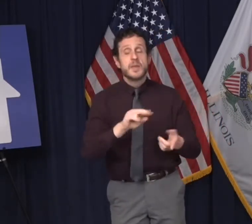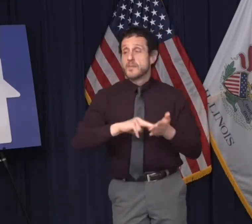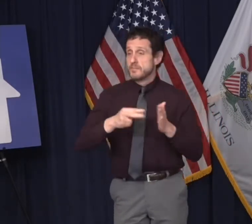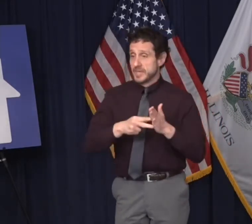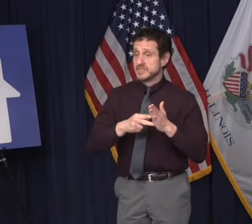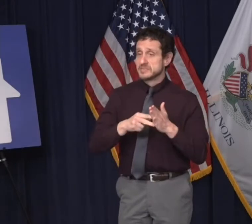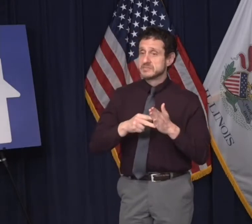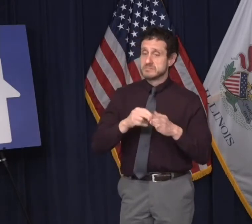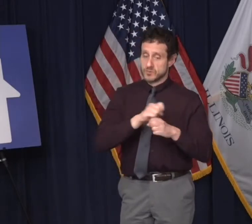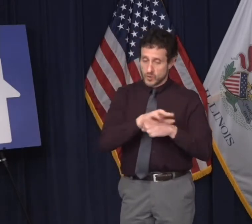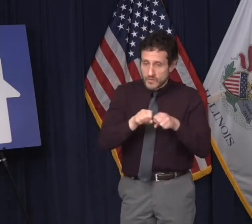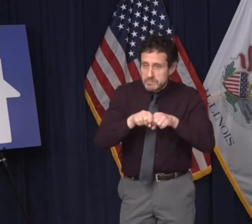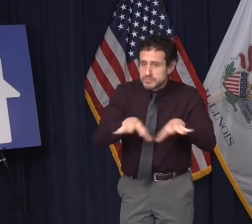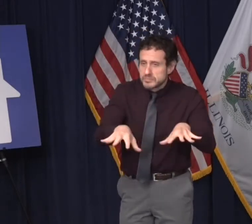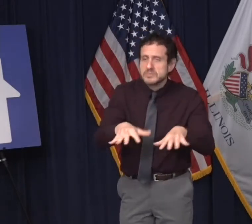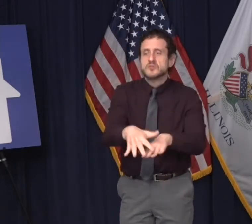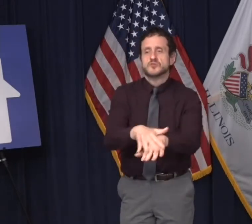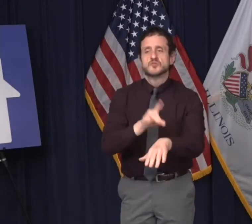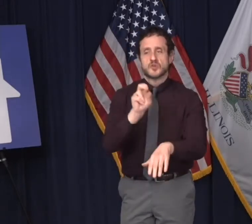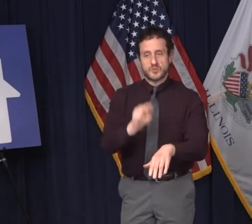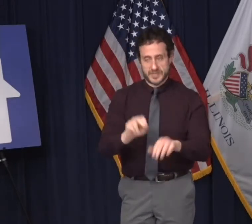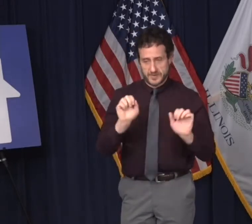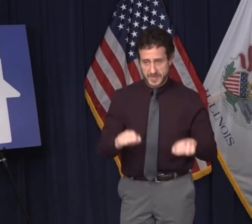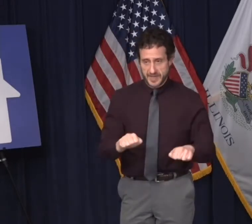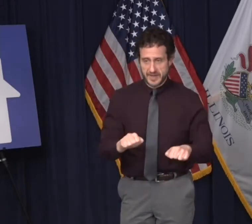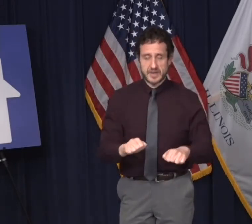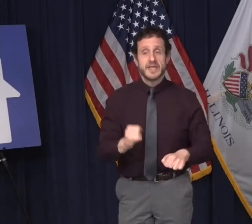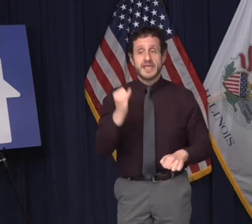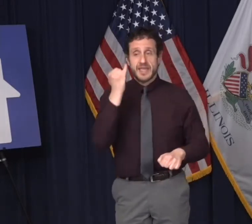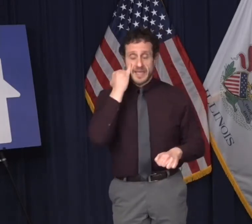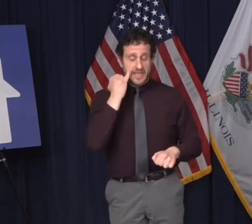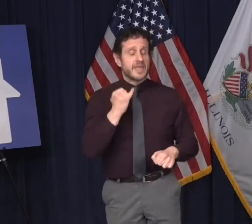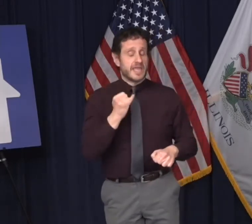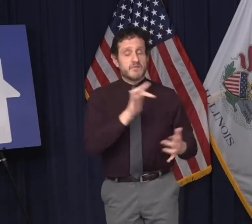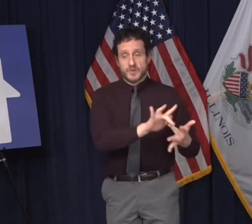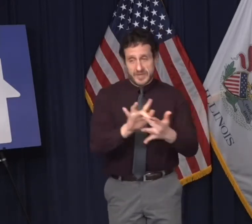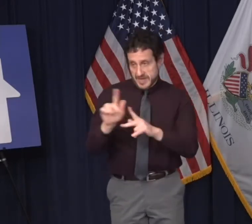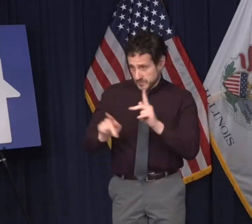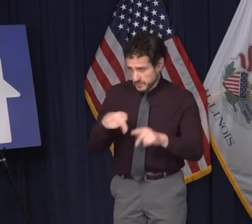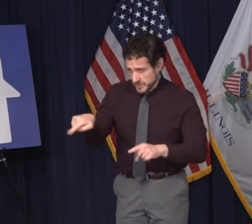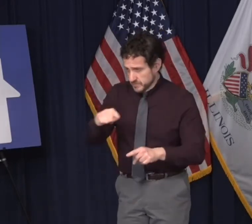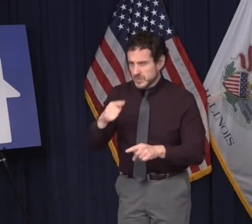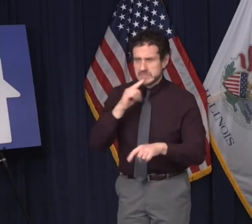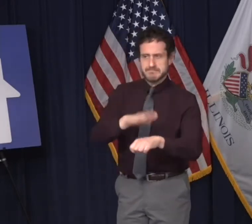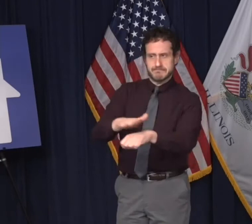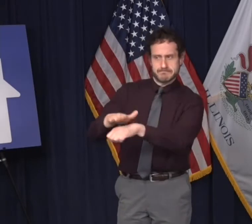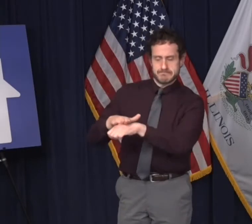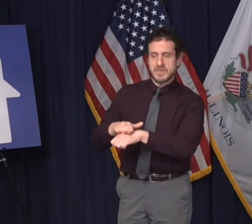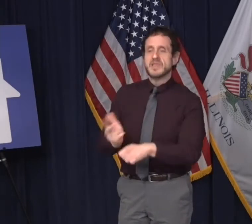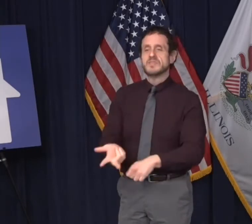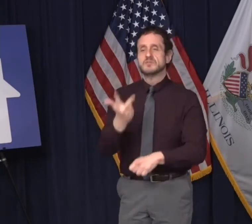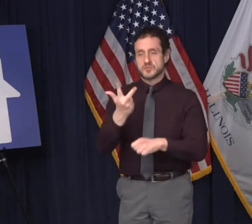THE VIRUS BECAUSE CONNECTING WITH THOSE WHO HAVE BEEN EXPOSED ALLOWS US TO DO THREE IMPORTANT